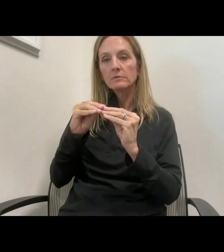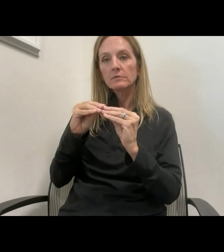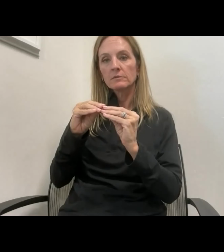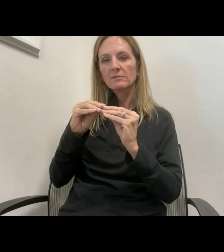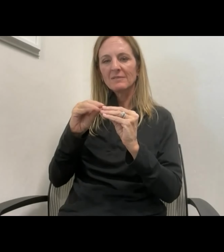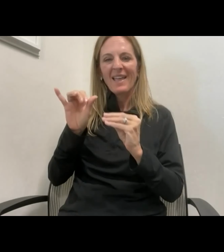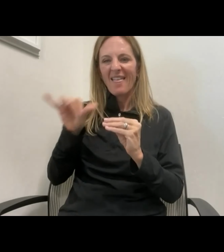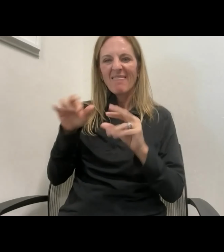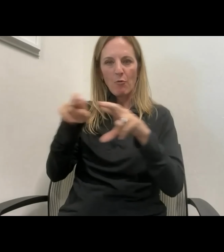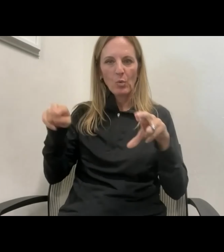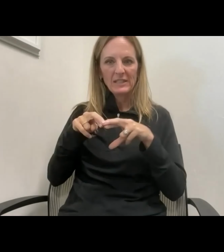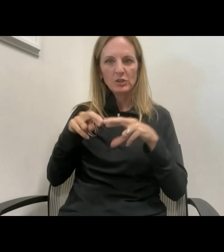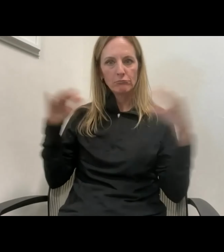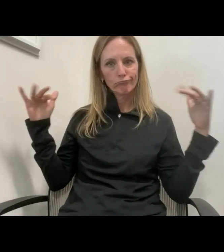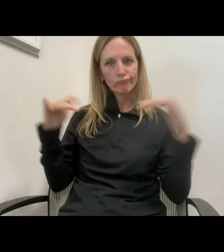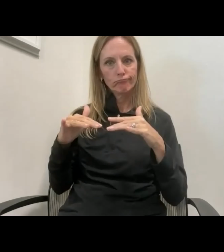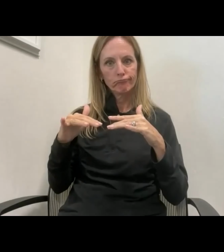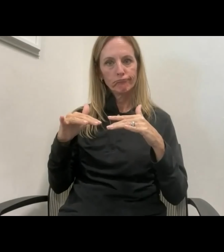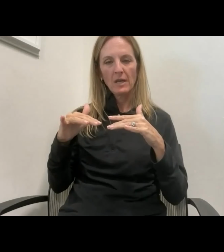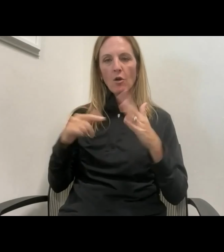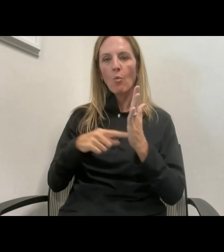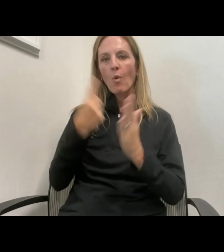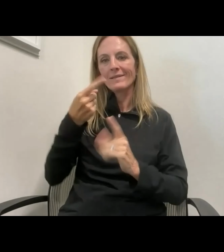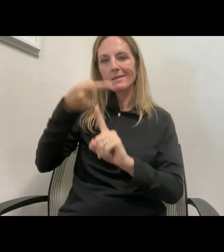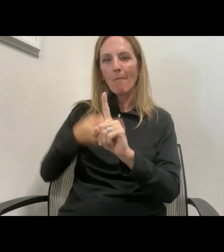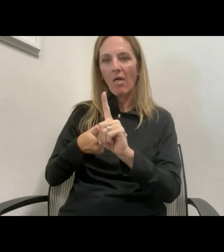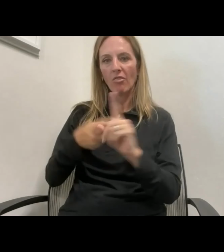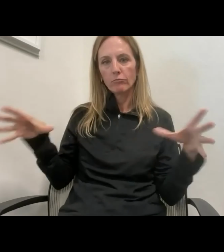a month to be together, of course we can't do that now but we can still do it online